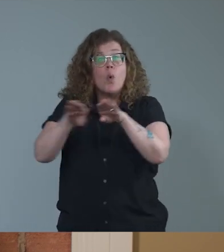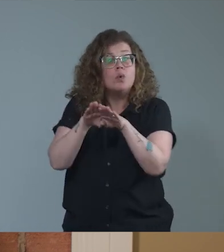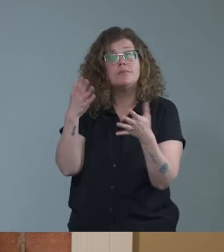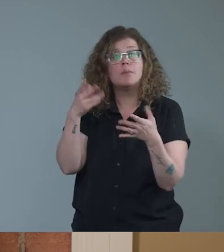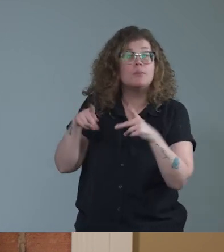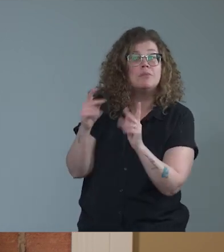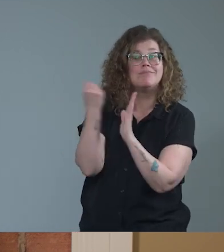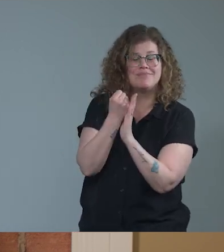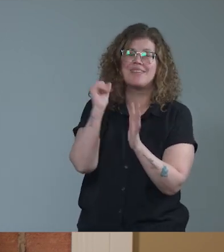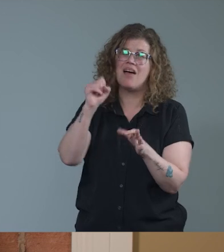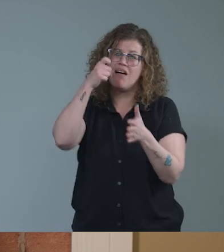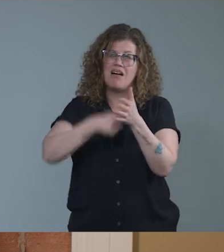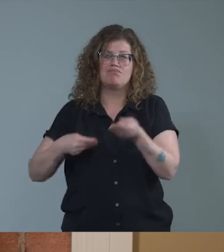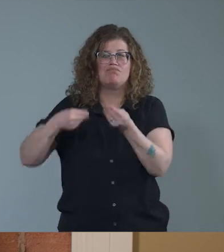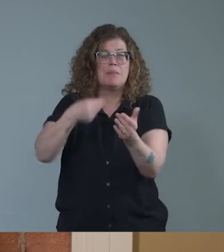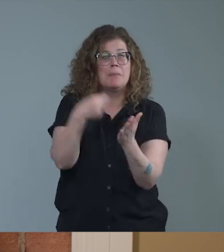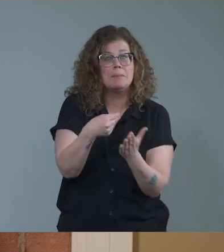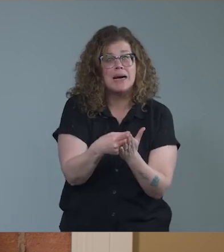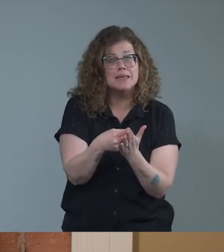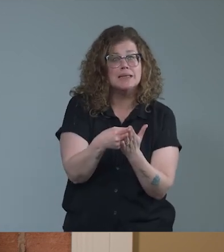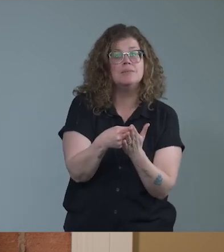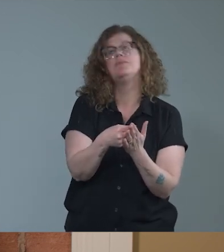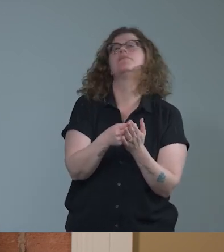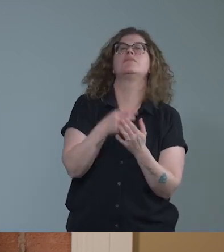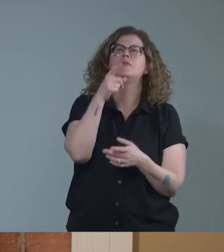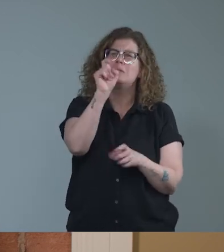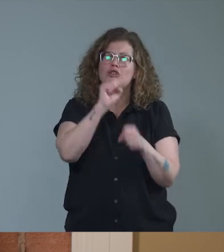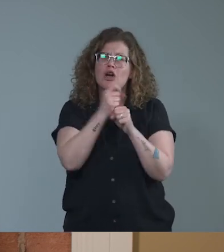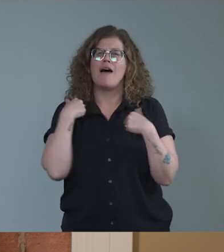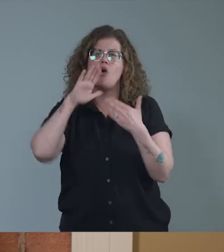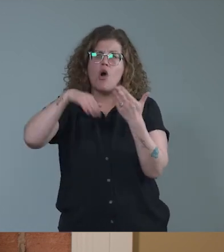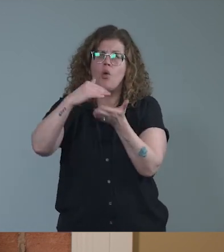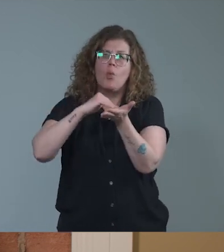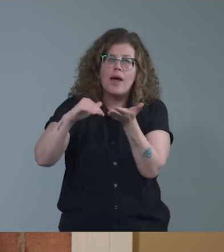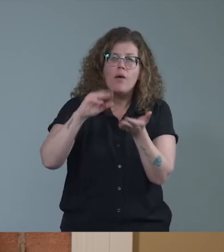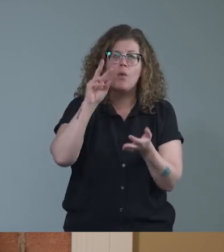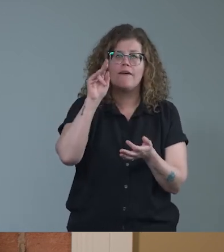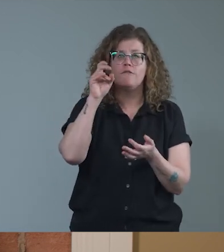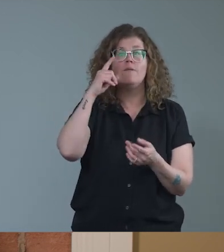that you may have on site with you, and you need to consider any bylaw or legal restrictions for anything that you're going to be doing